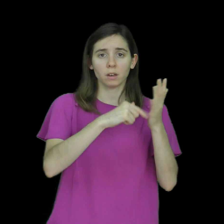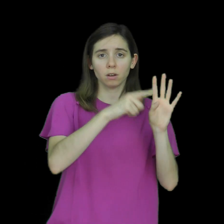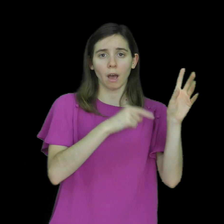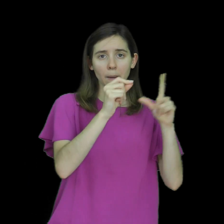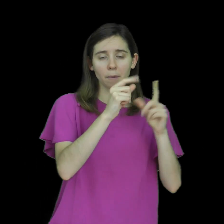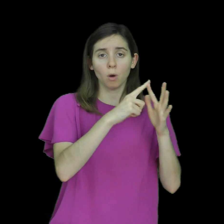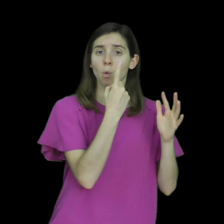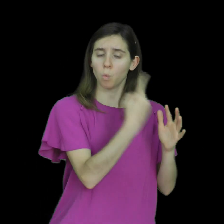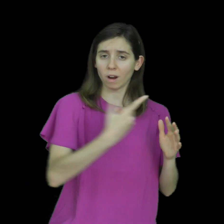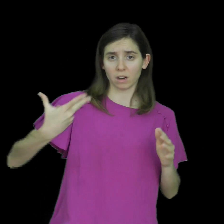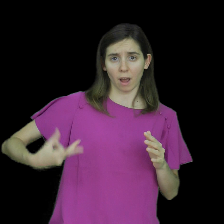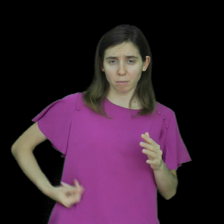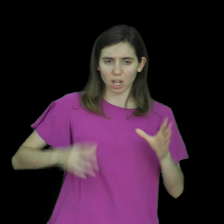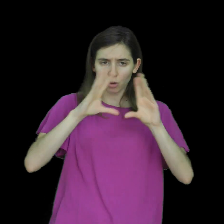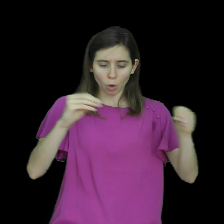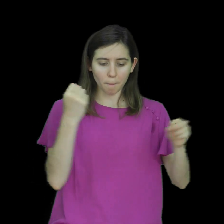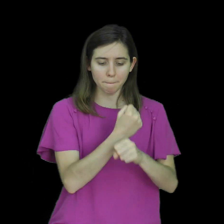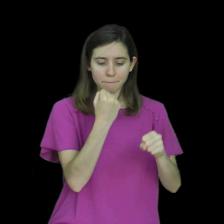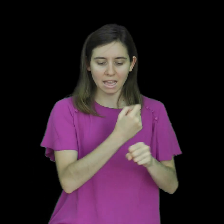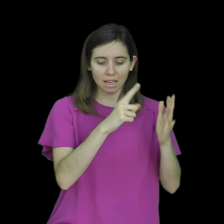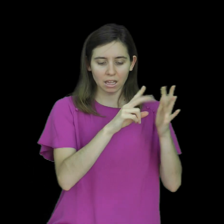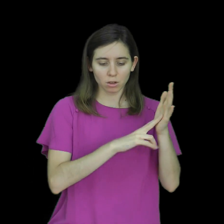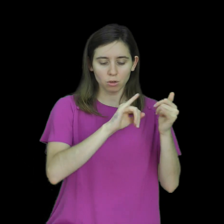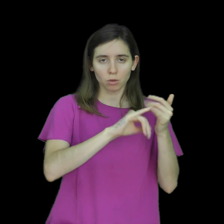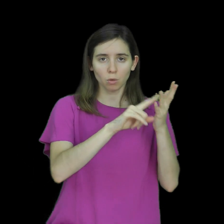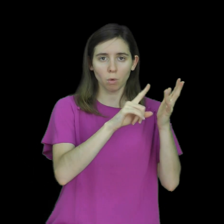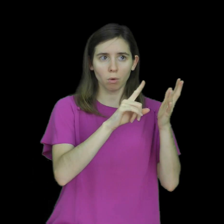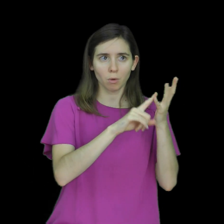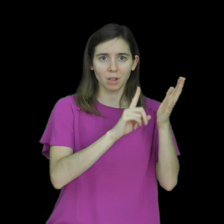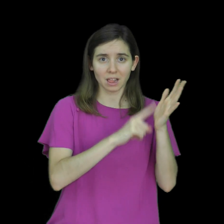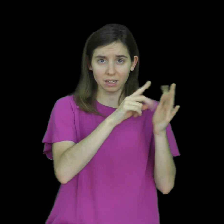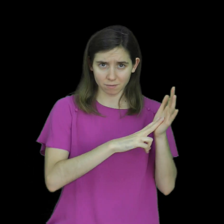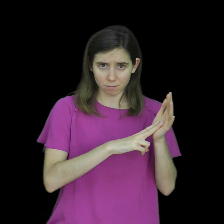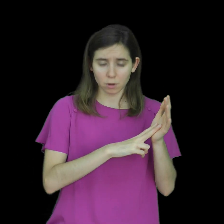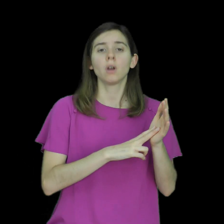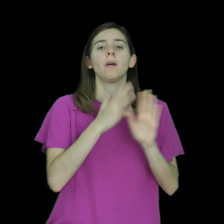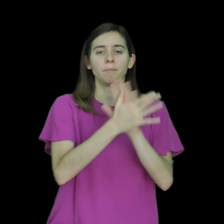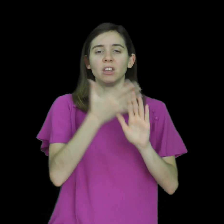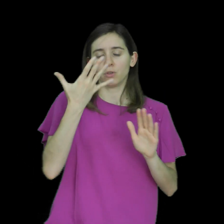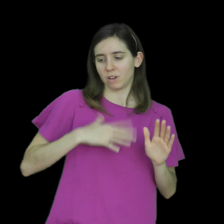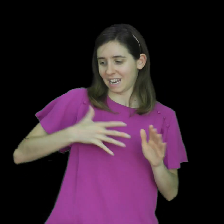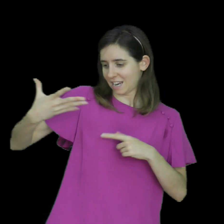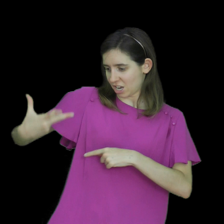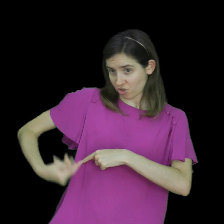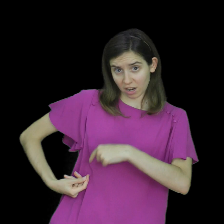diabetes stop producing insulin, so they have to take insulin injections to stay alive.